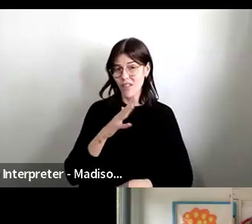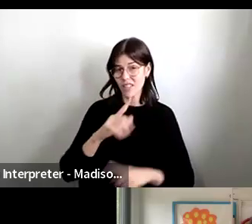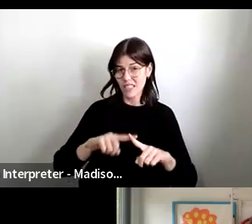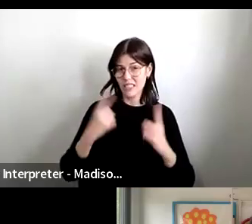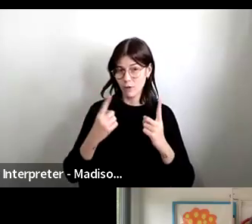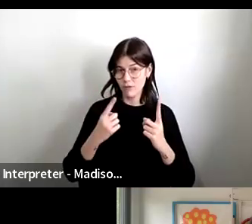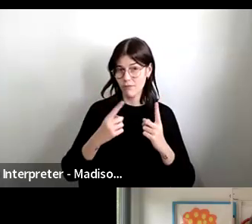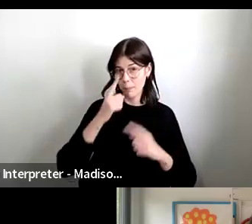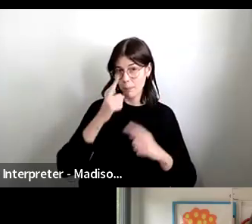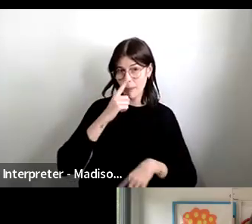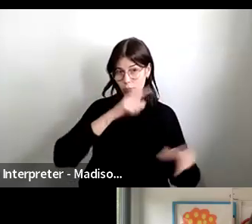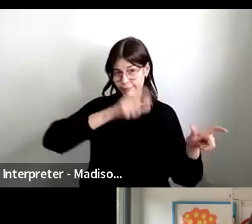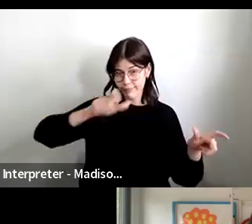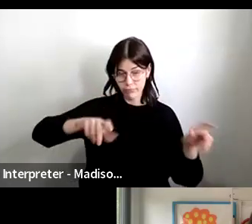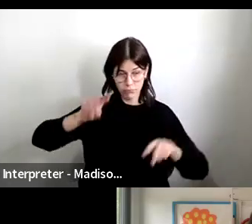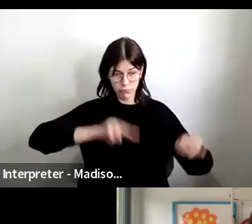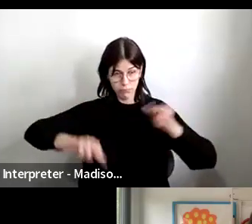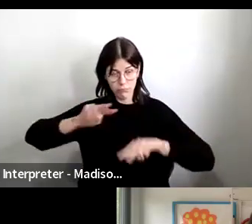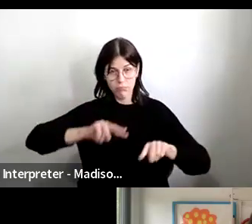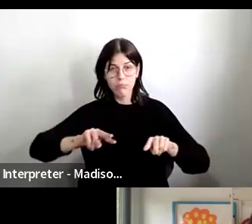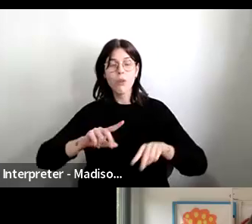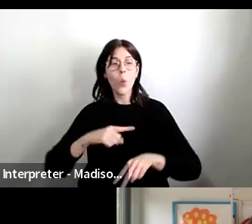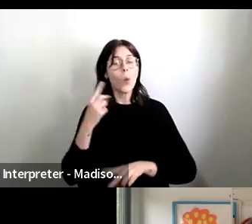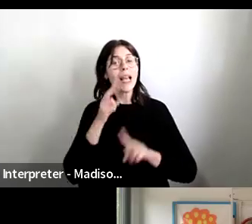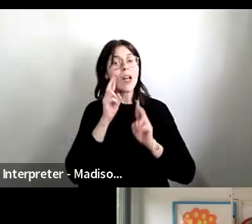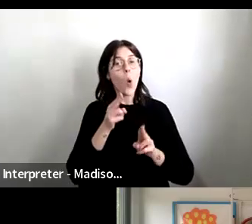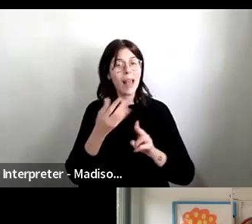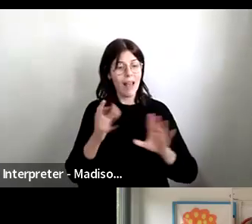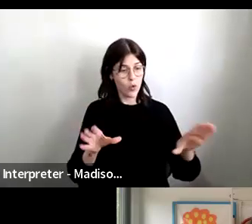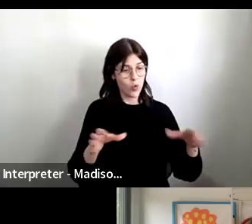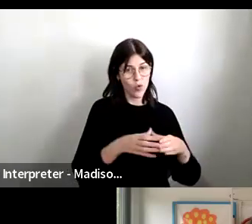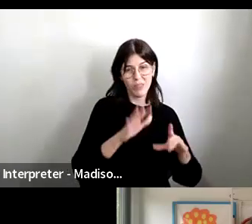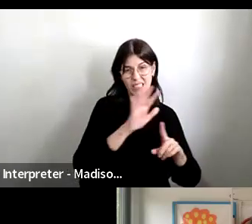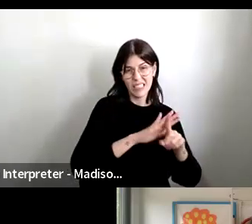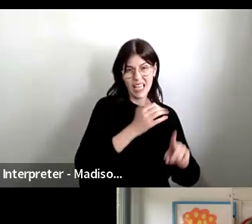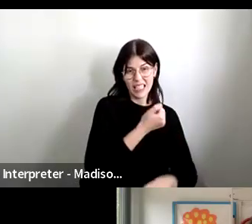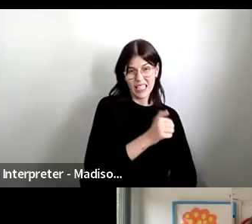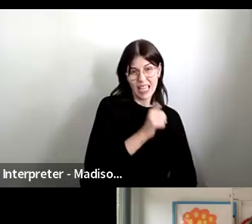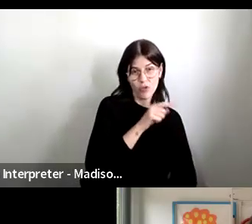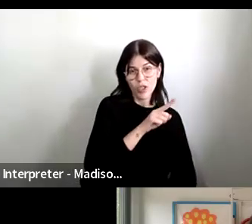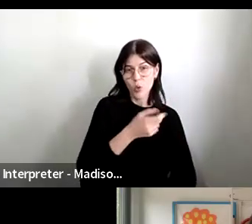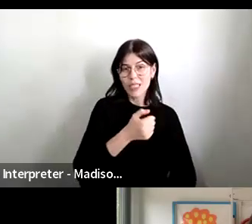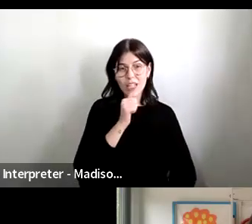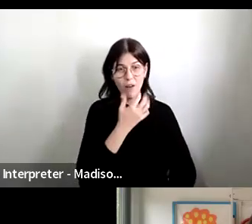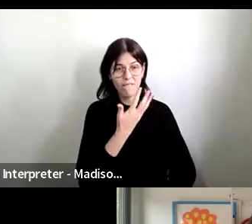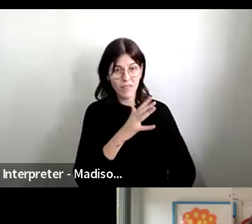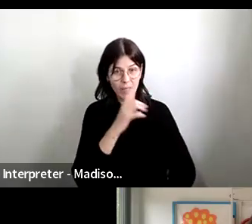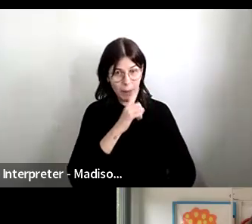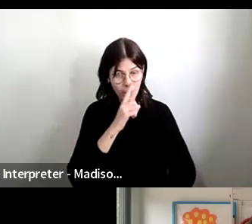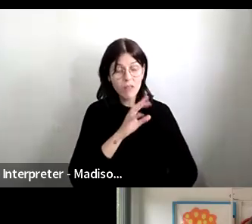so we look at a pool usually about 600-650 people. It means there are people in the pool